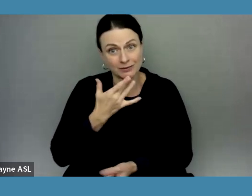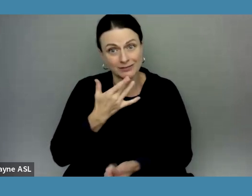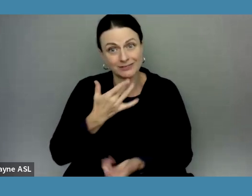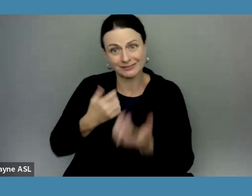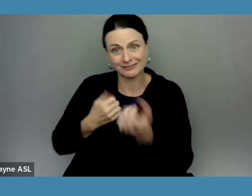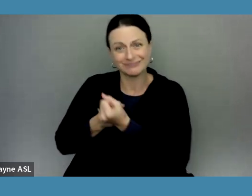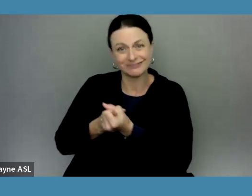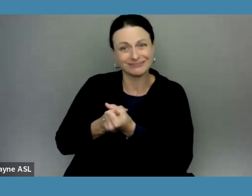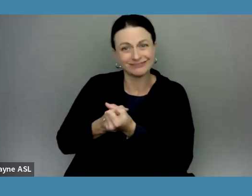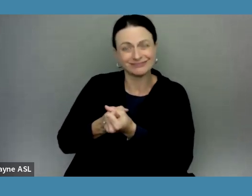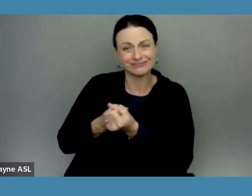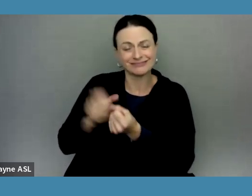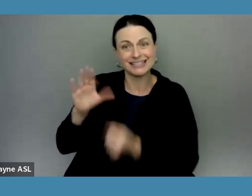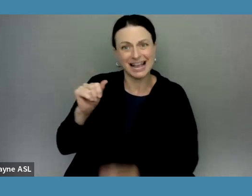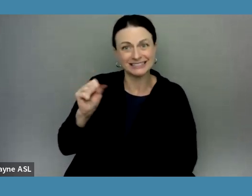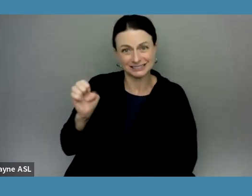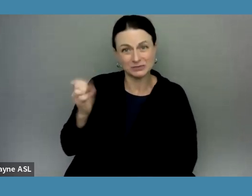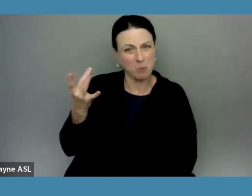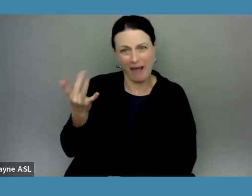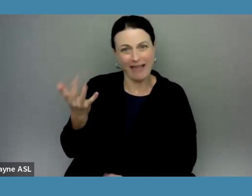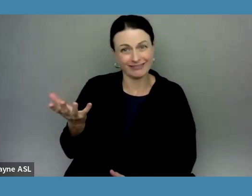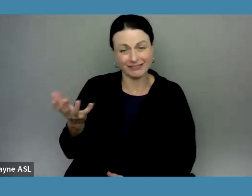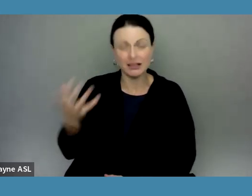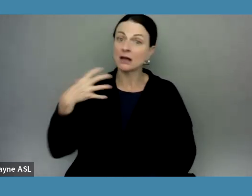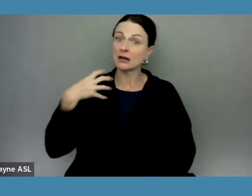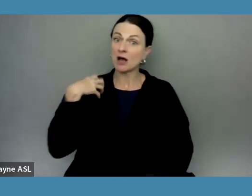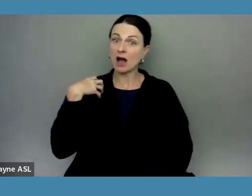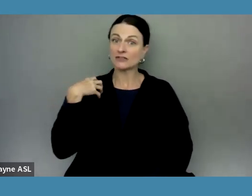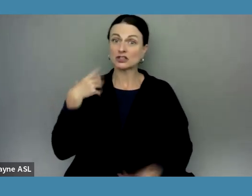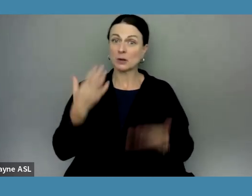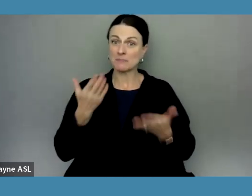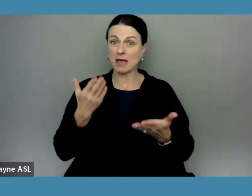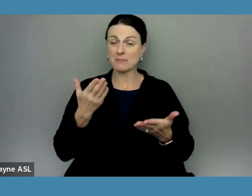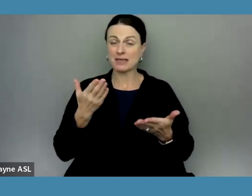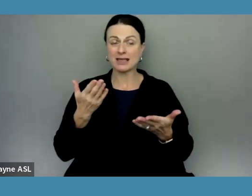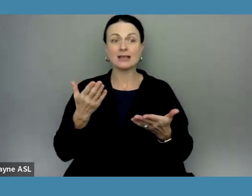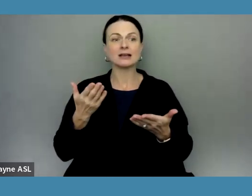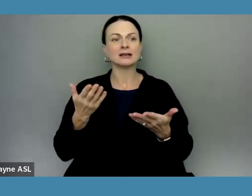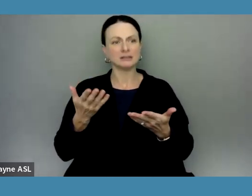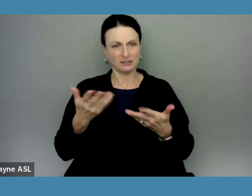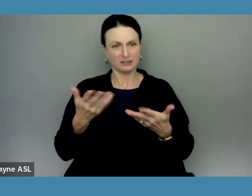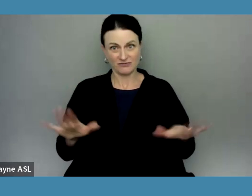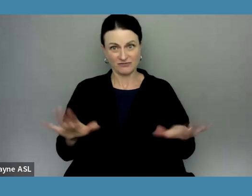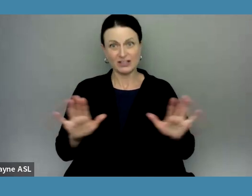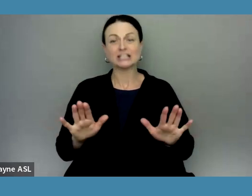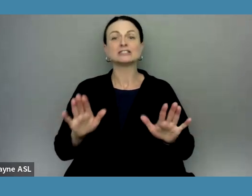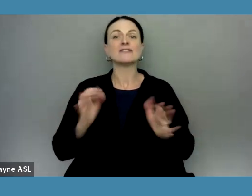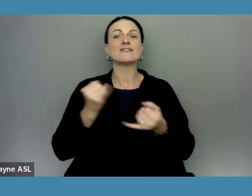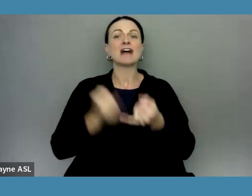The hearing officer may allow for proposed final orders to be submitted in writing prior